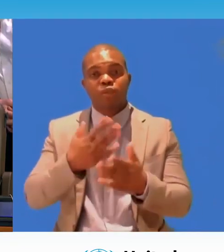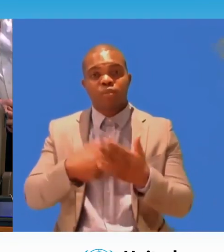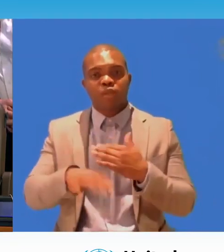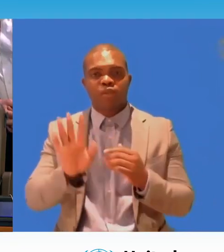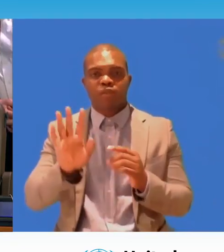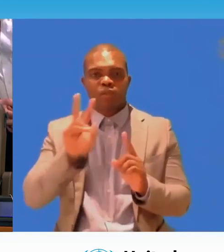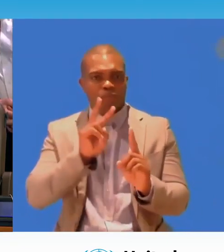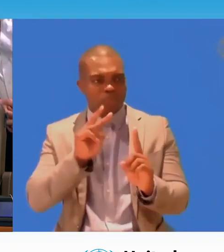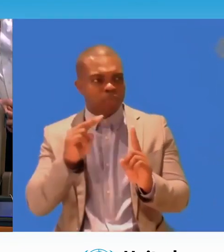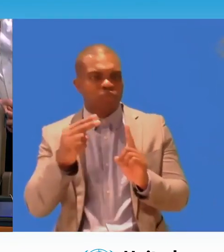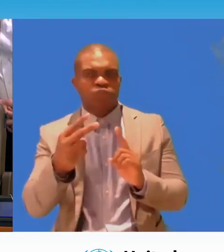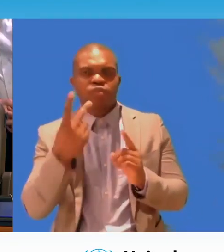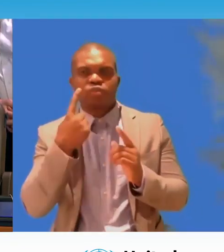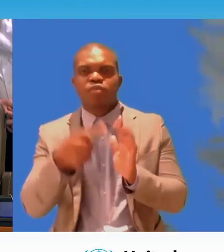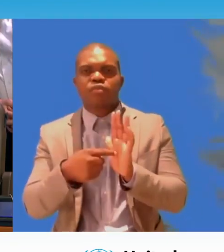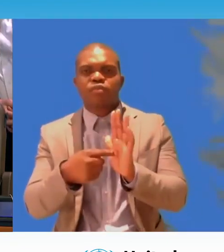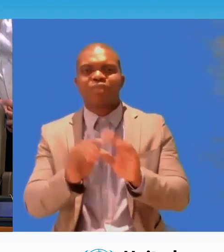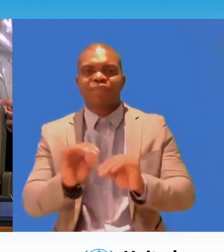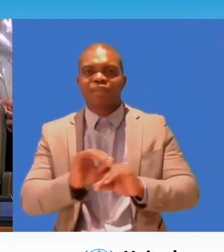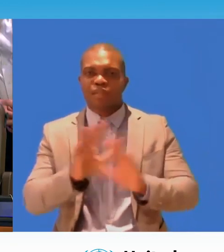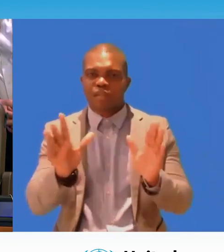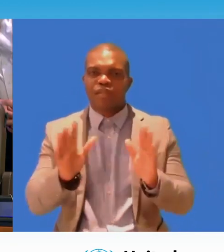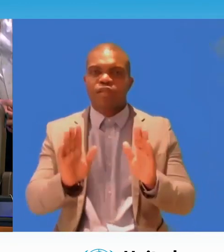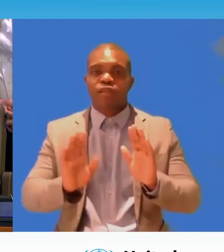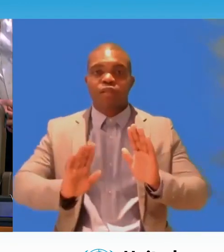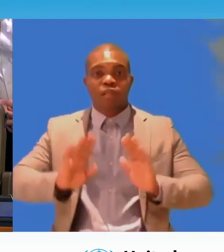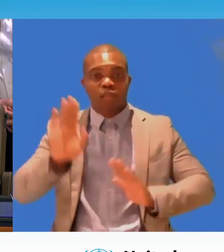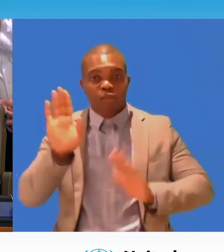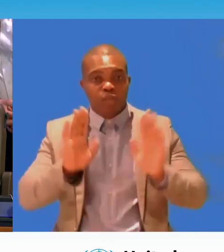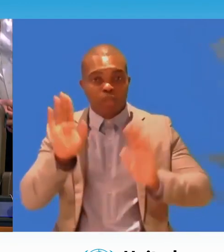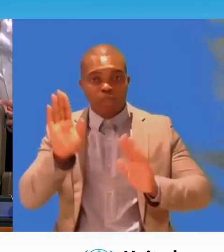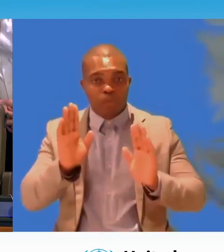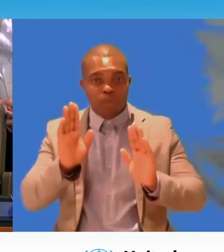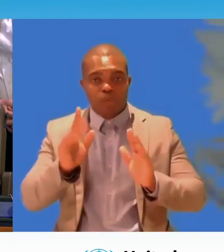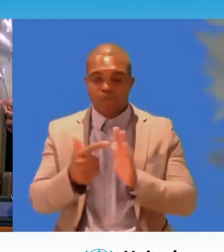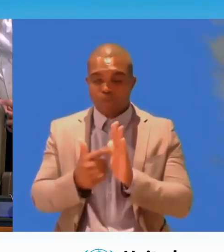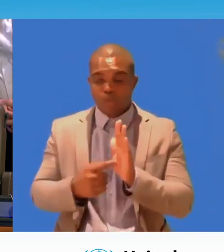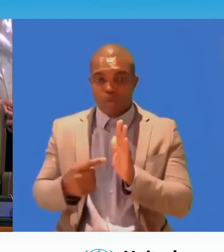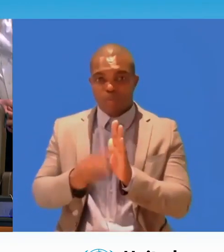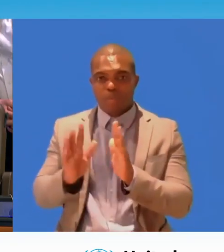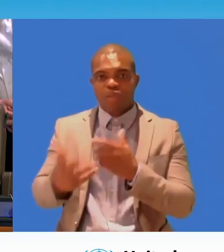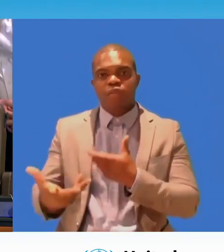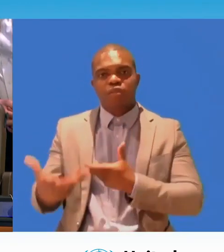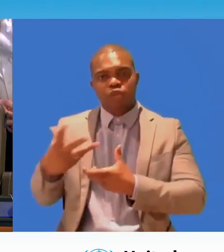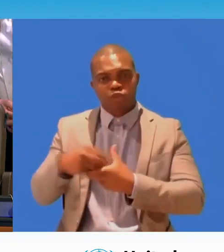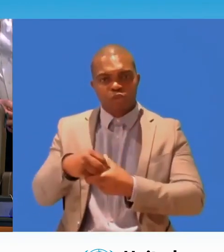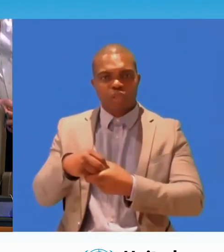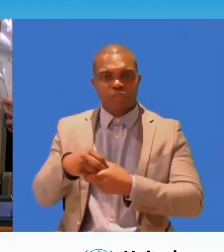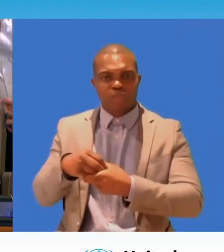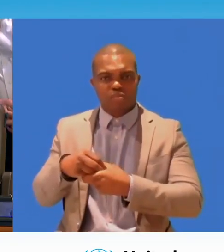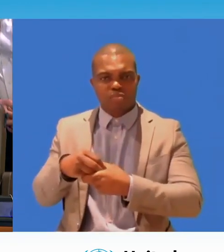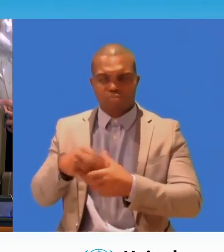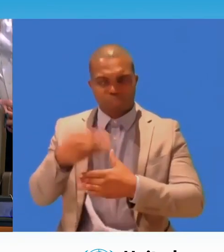must serve as a testament of their capability for sustainability places and power with the support